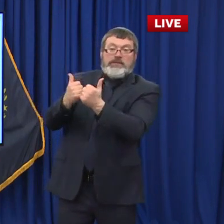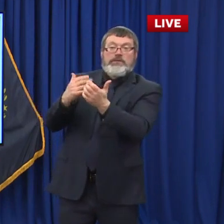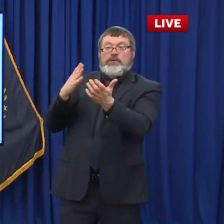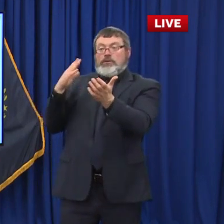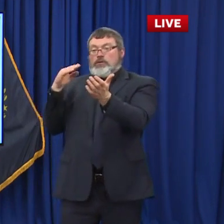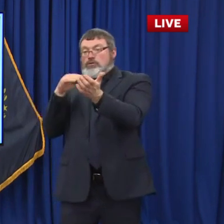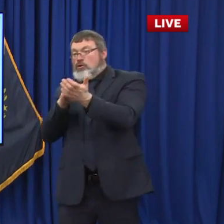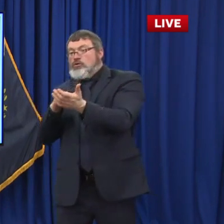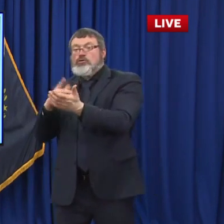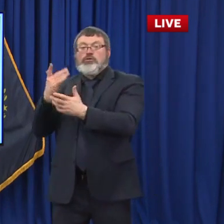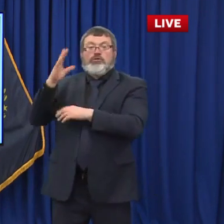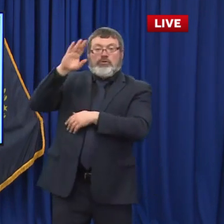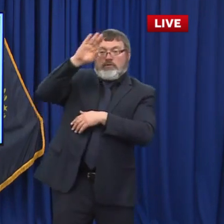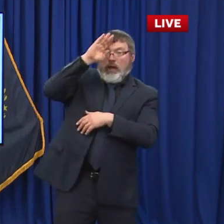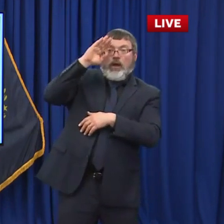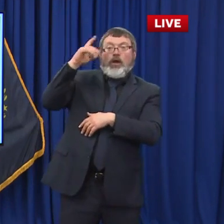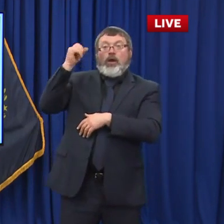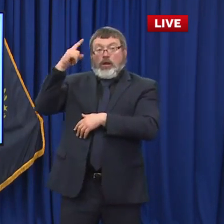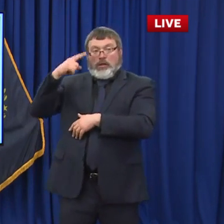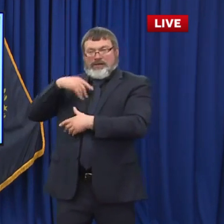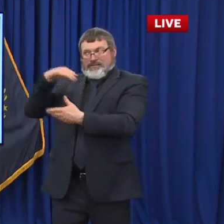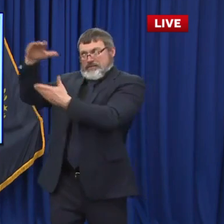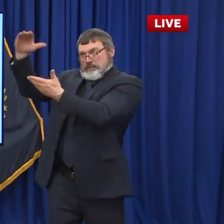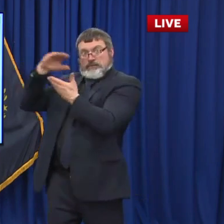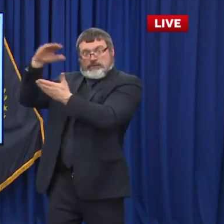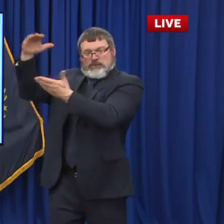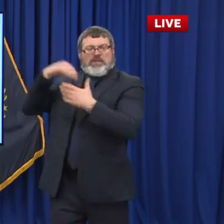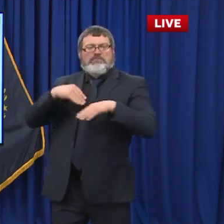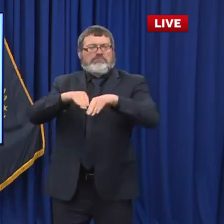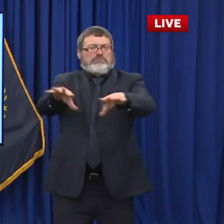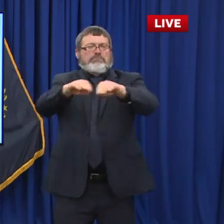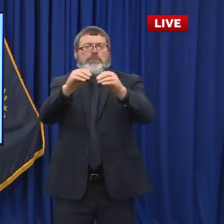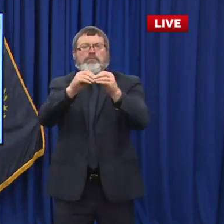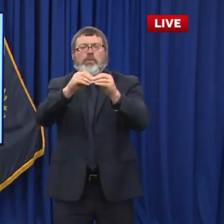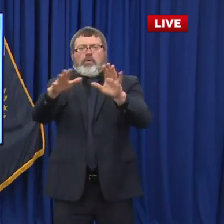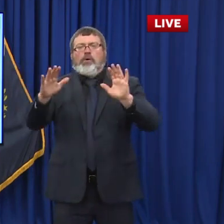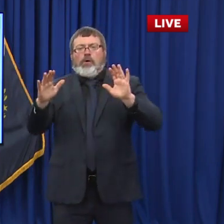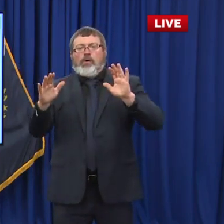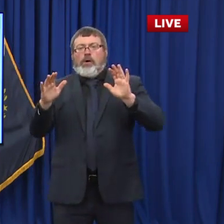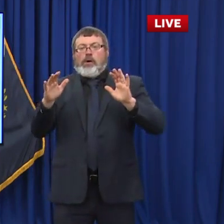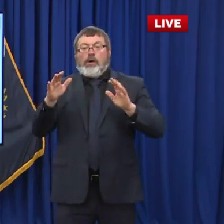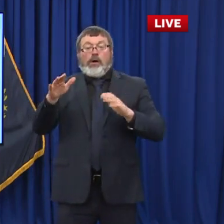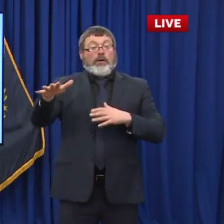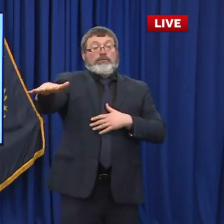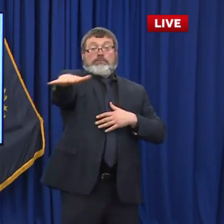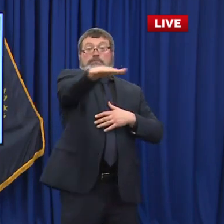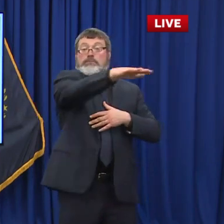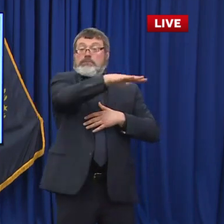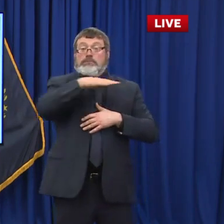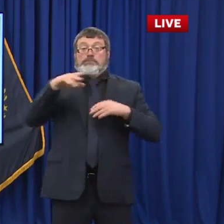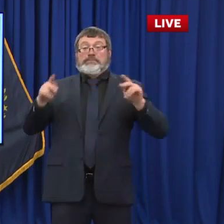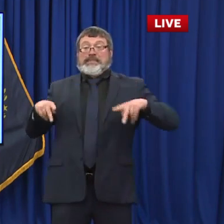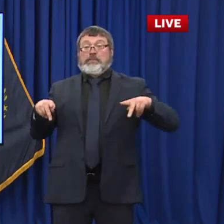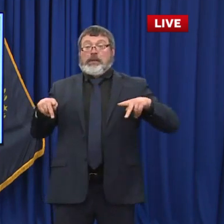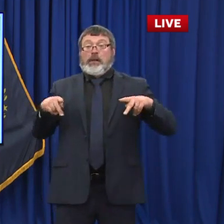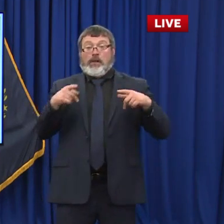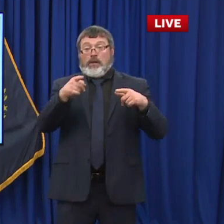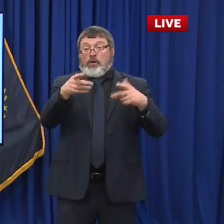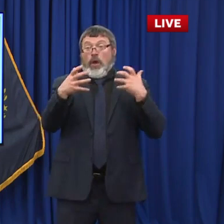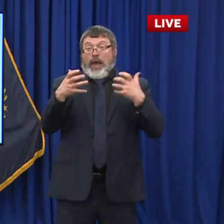TO PROVIDE VACCINE TO THEM AND AS WE ROLL OUT THIS PROGRAM WHERE MEMBERS OF THE GENERAL PUBLIC WANT TO SIGN UP AND KNOW WHERE THE VACCINE IS.